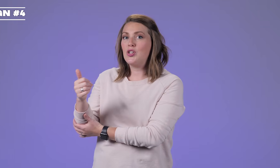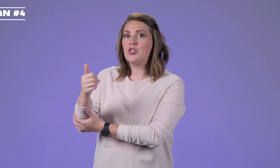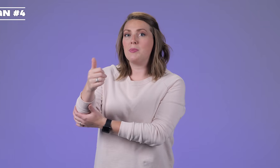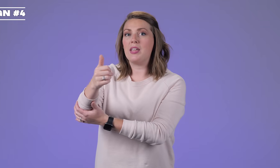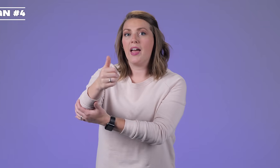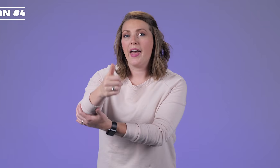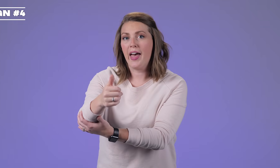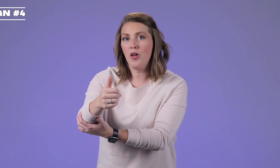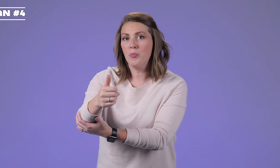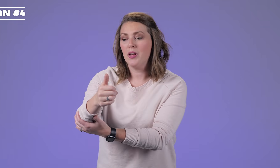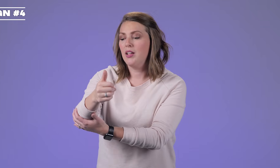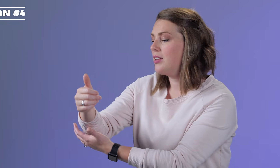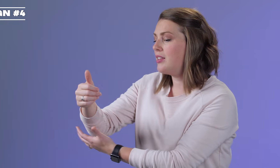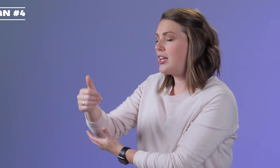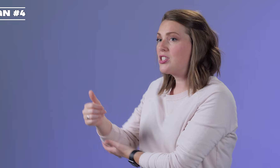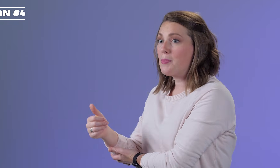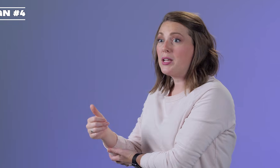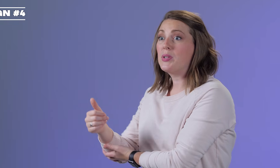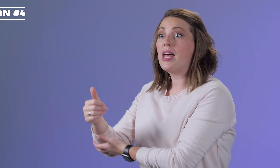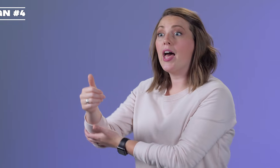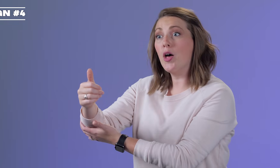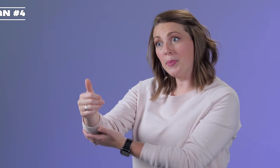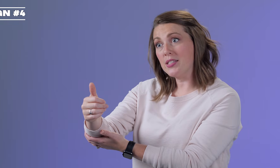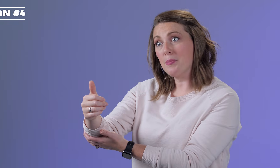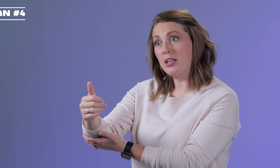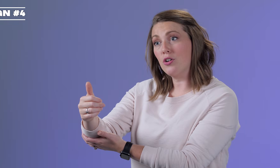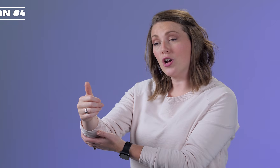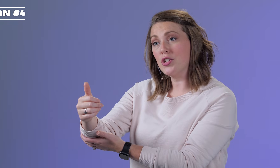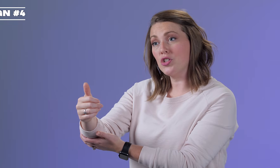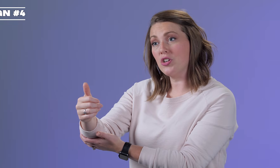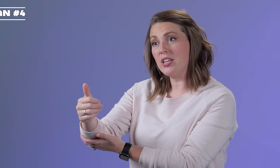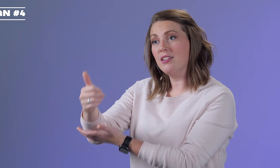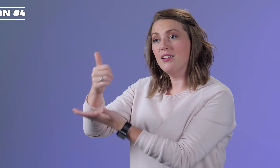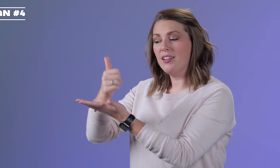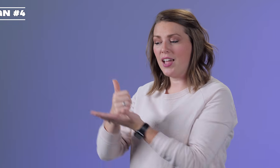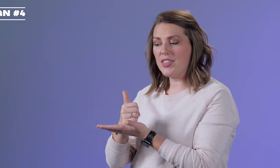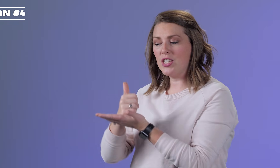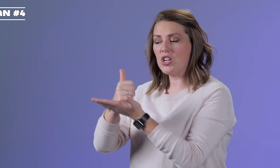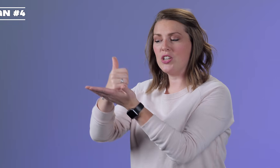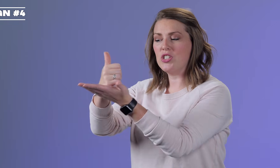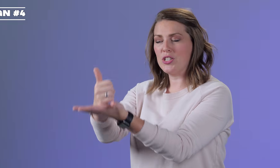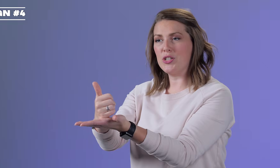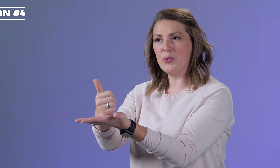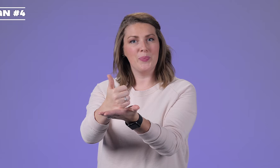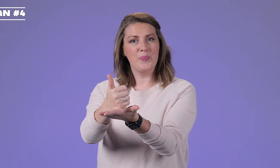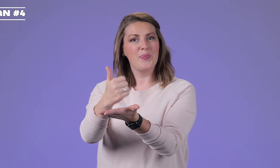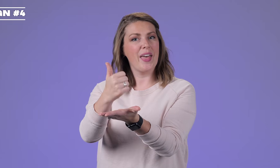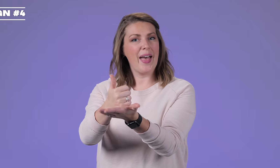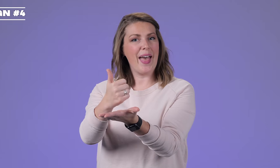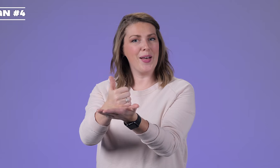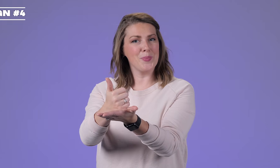used to be help like somebody was helping somebody across the street and then it changed into help.